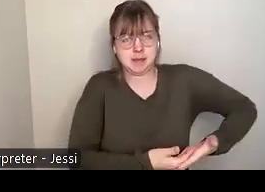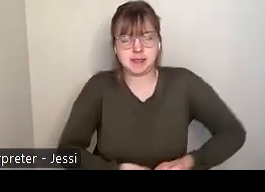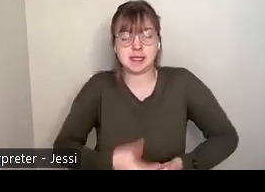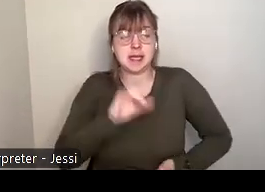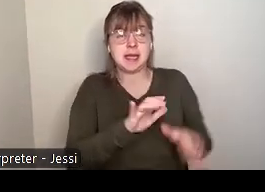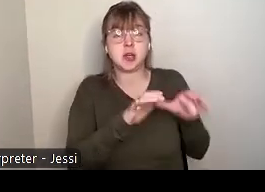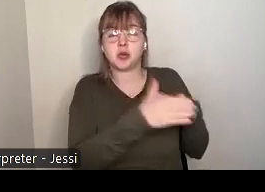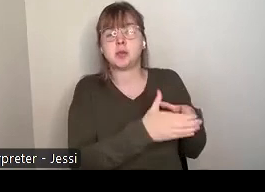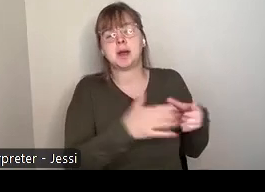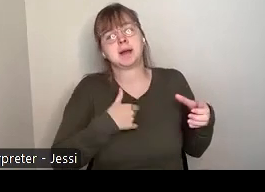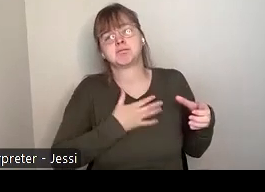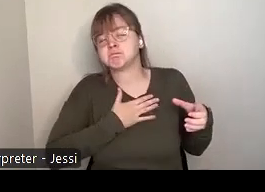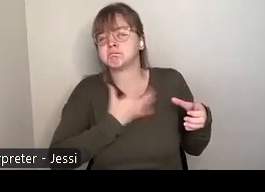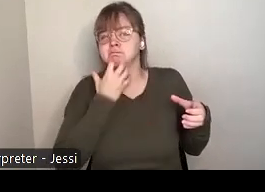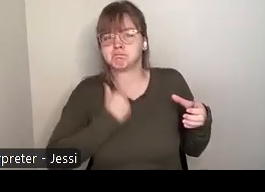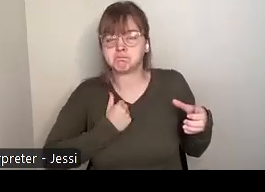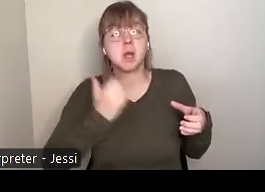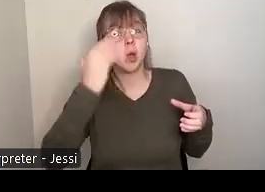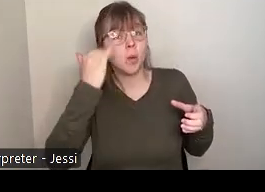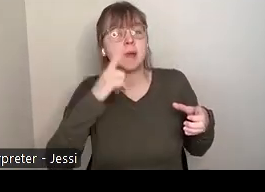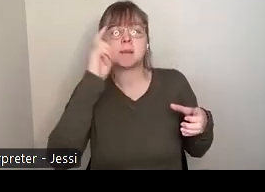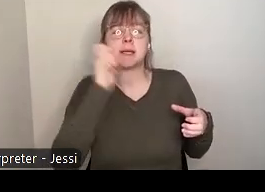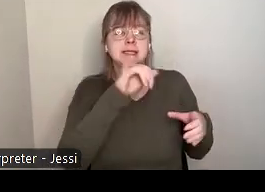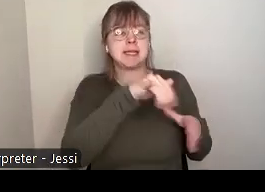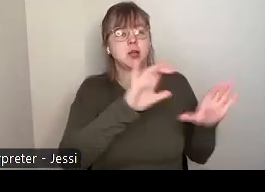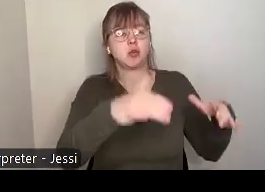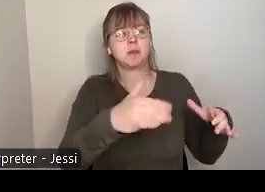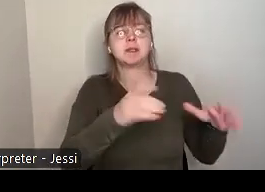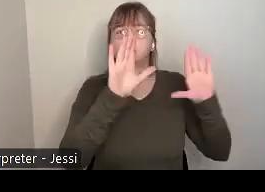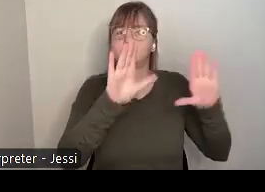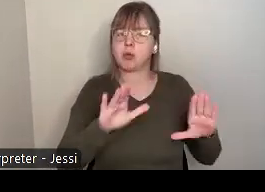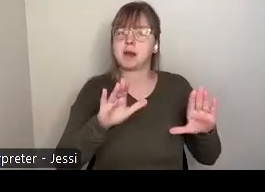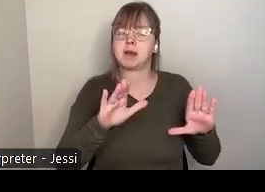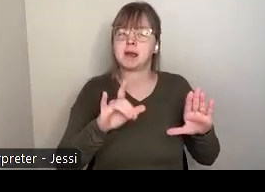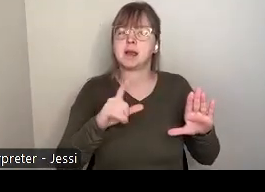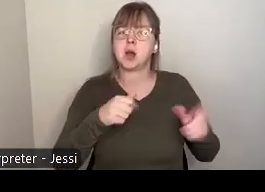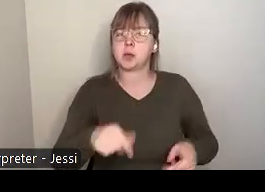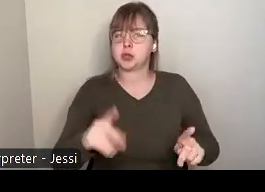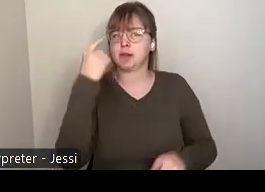to my heart uh because it offers uh great way to not only help the infant and child